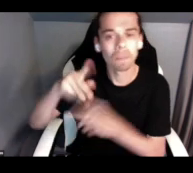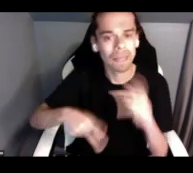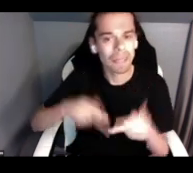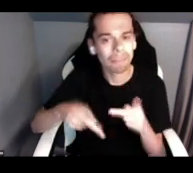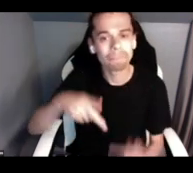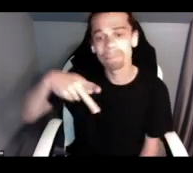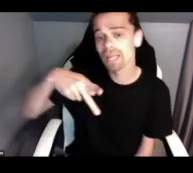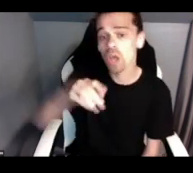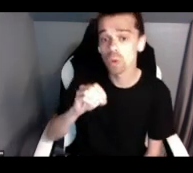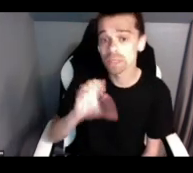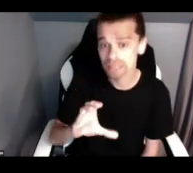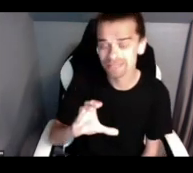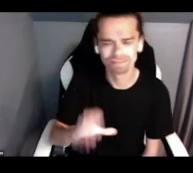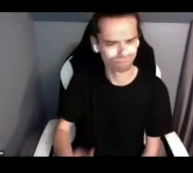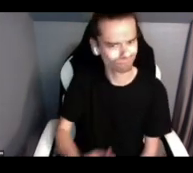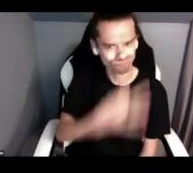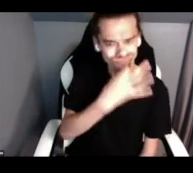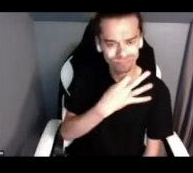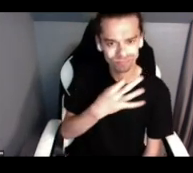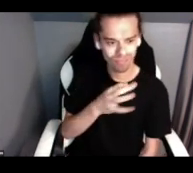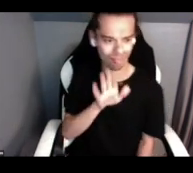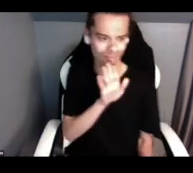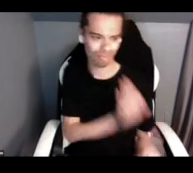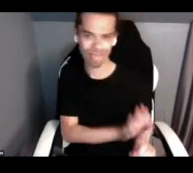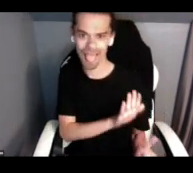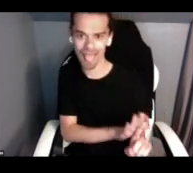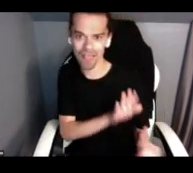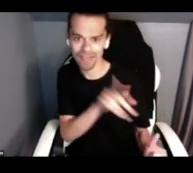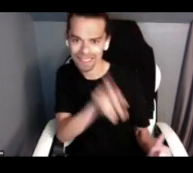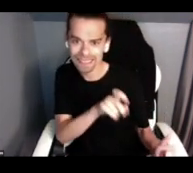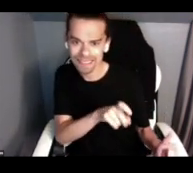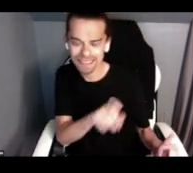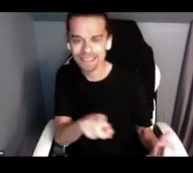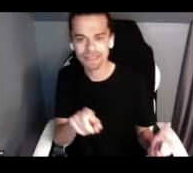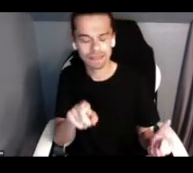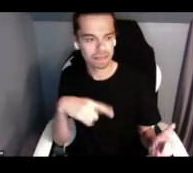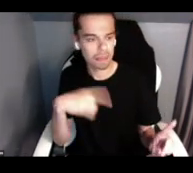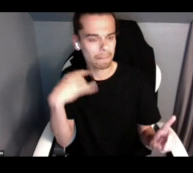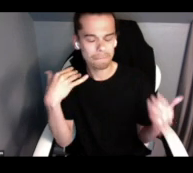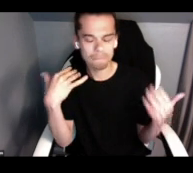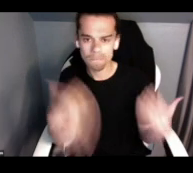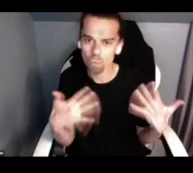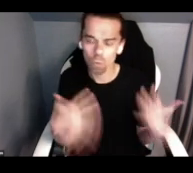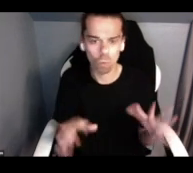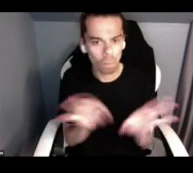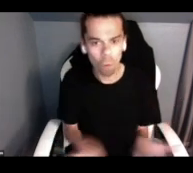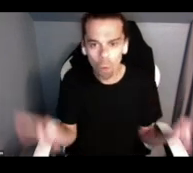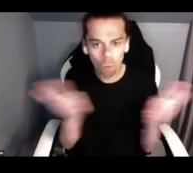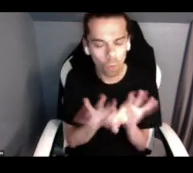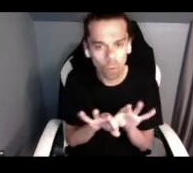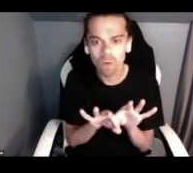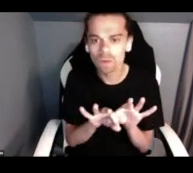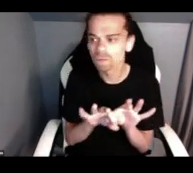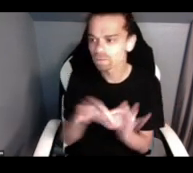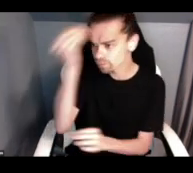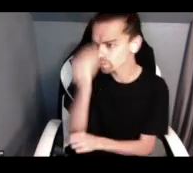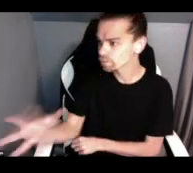experts at their needs and vital to determining recommendations for services,